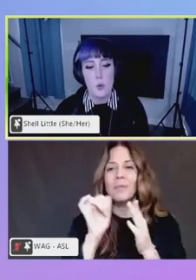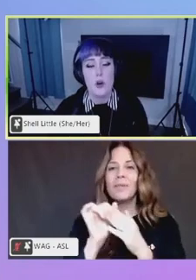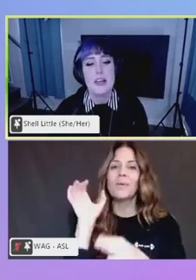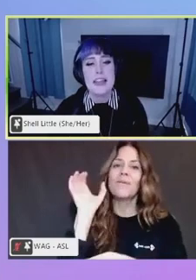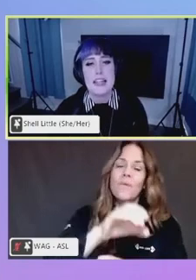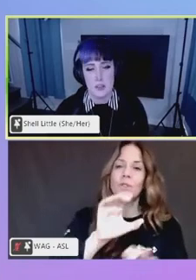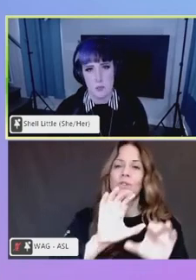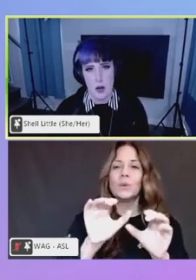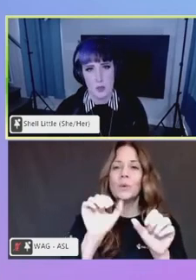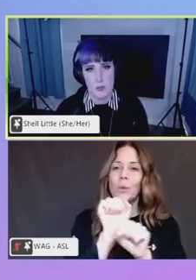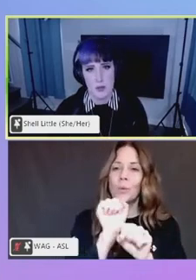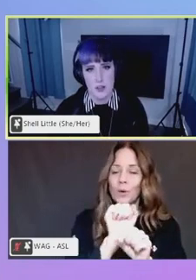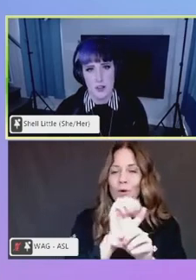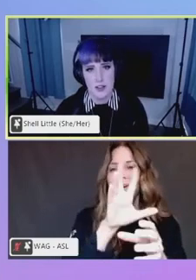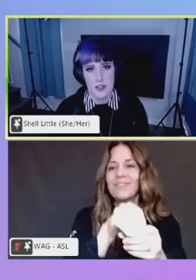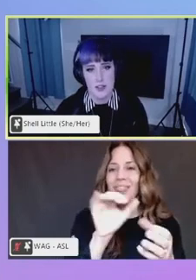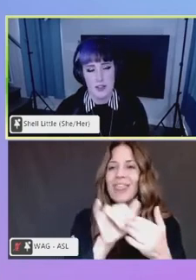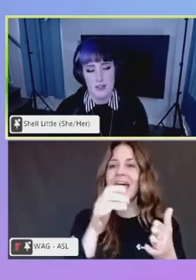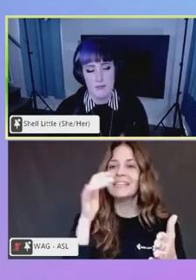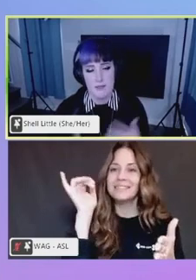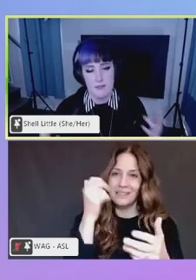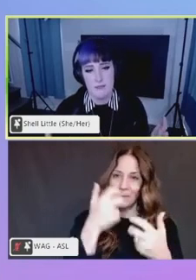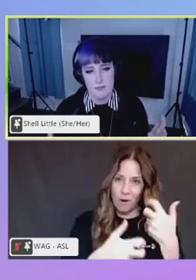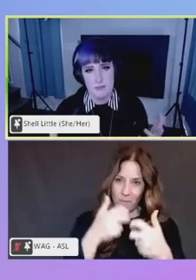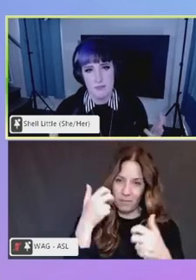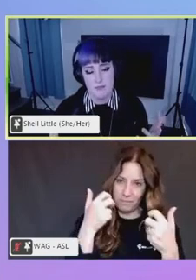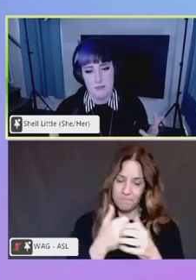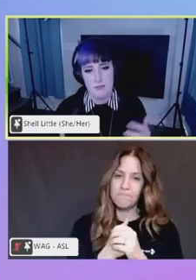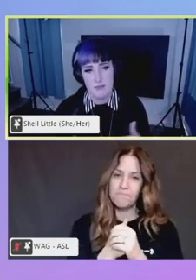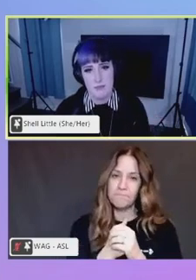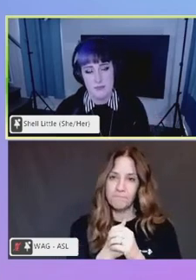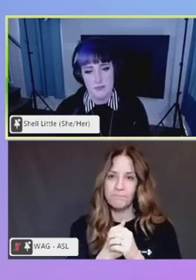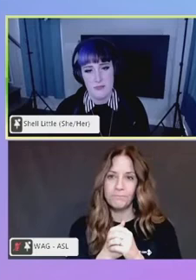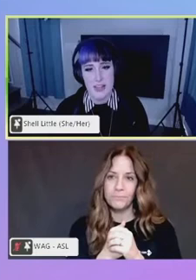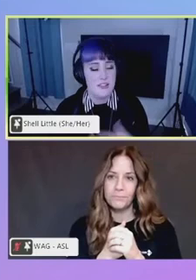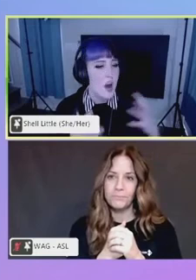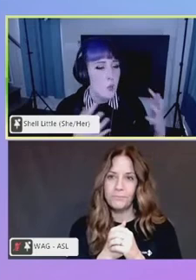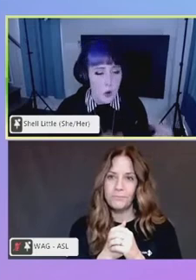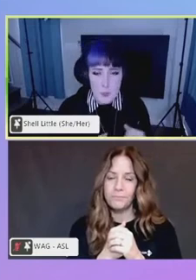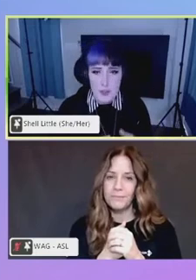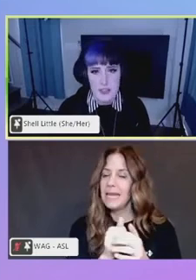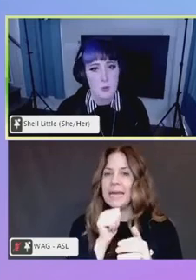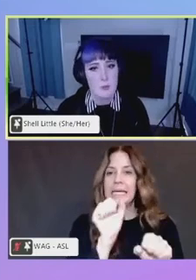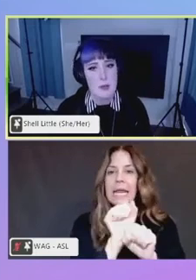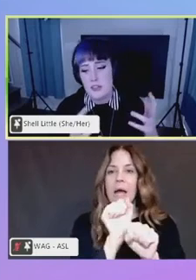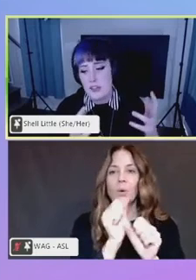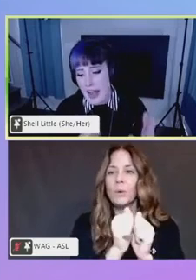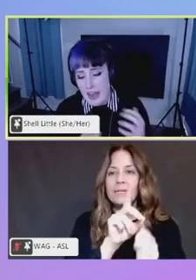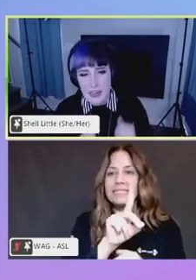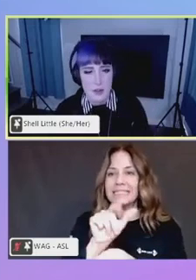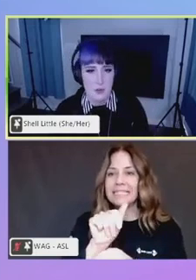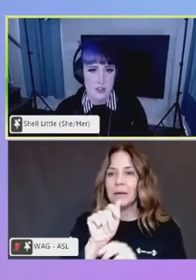is causing when I. It is not the actual accessibility work itself. It is the environment that we are forced to do the work in